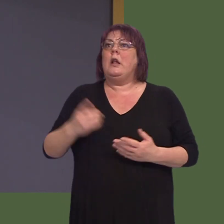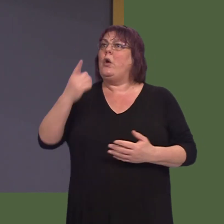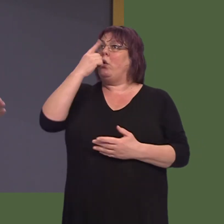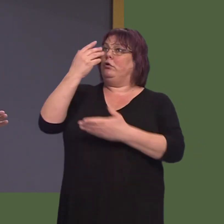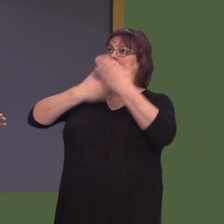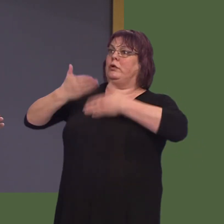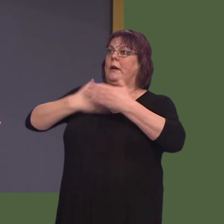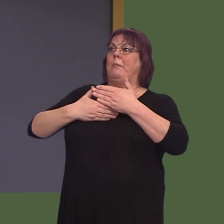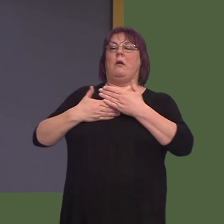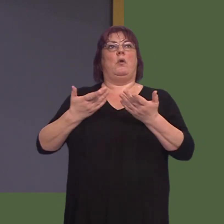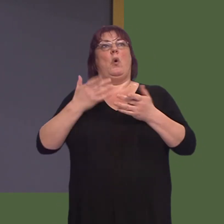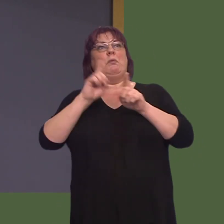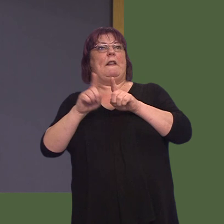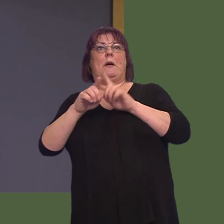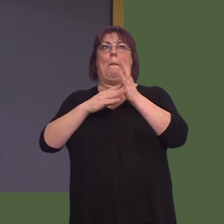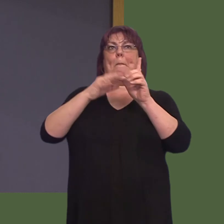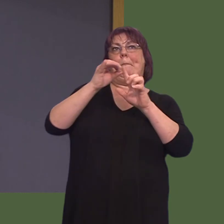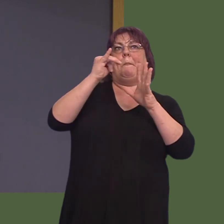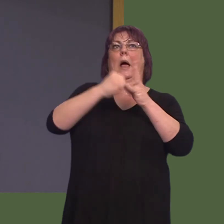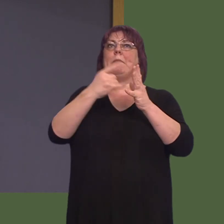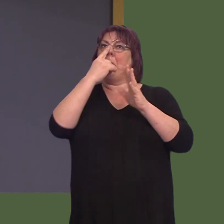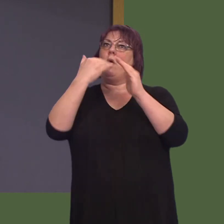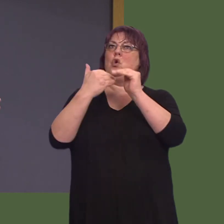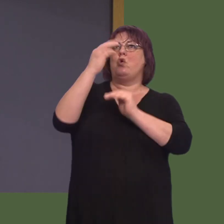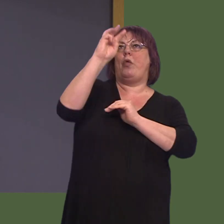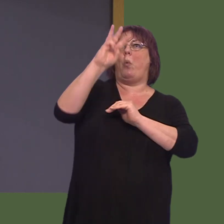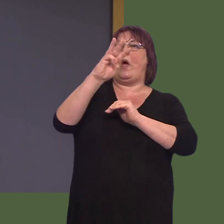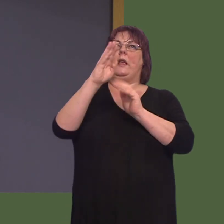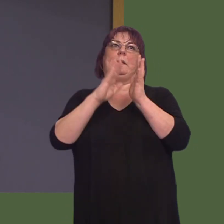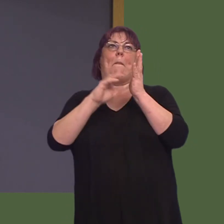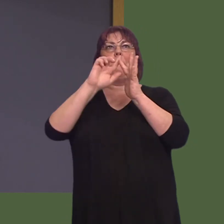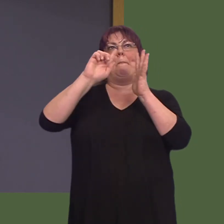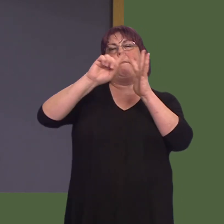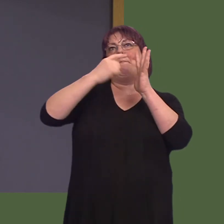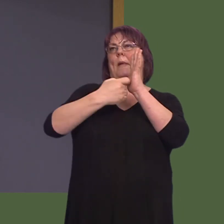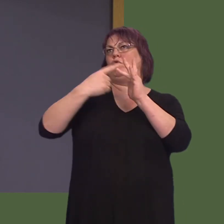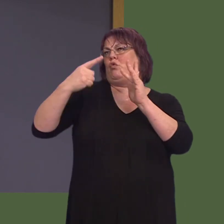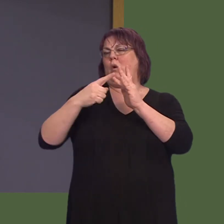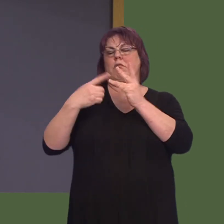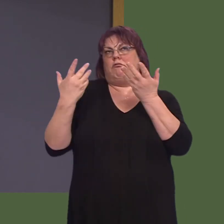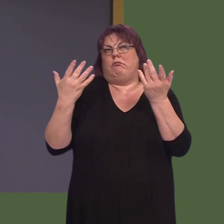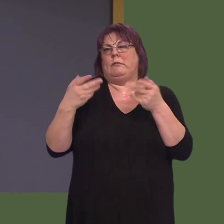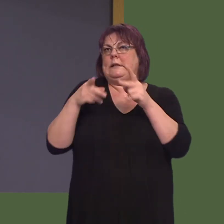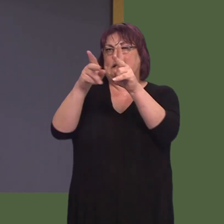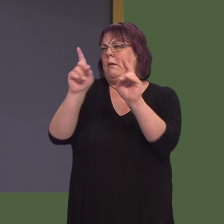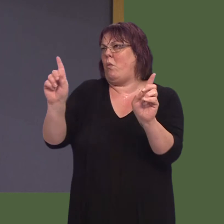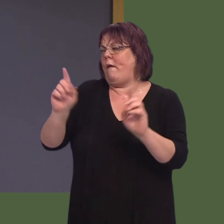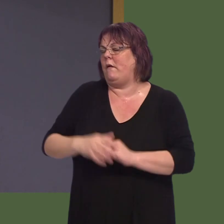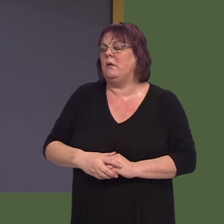You can show us fancy maps about a so-called north Wales metro transport system, or, of